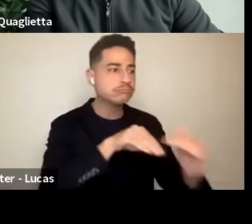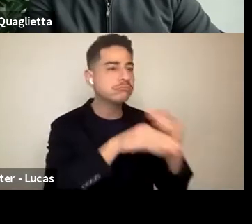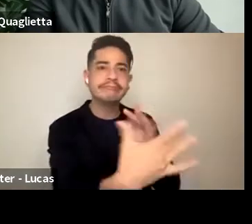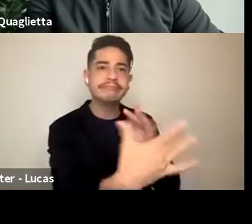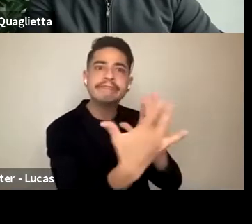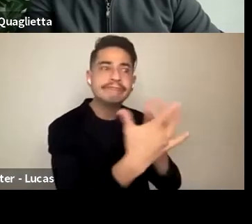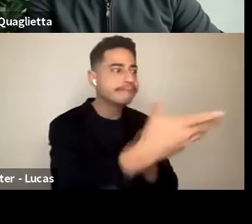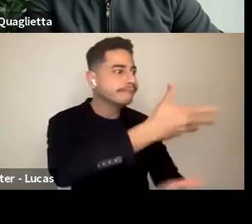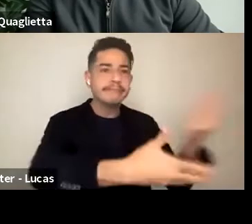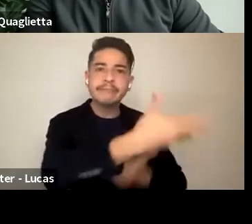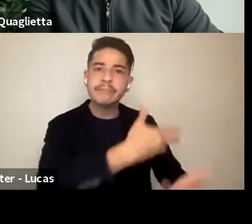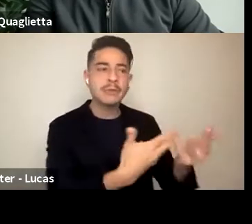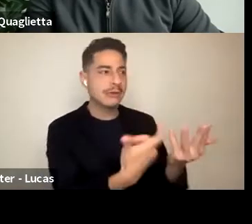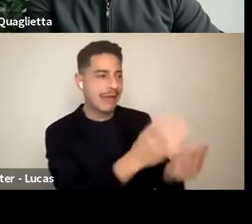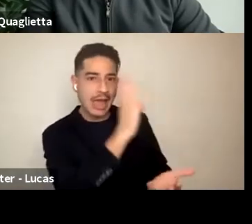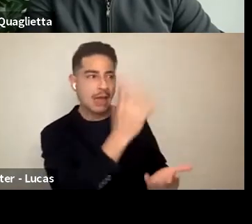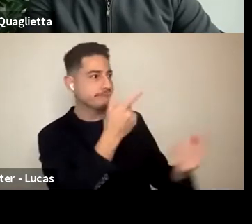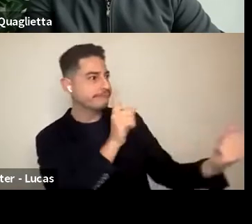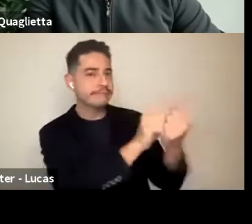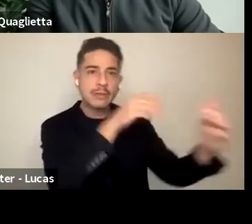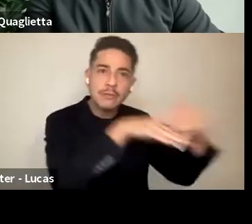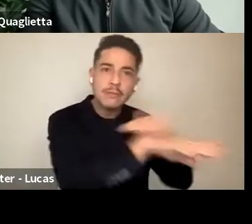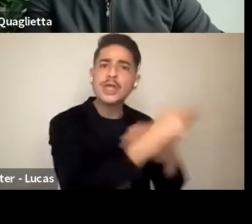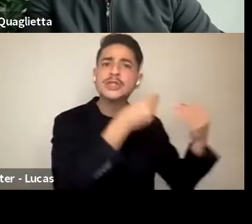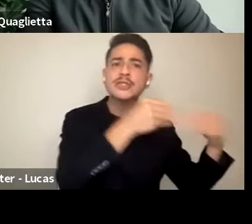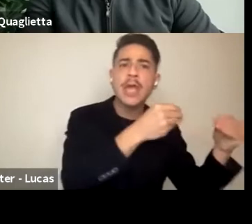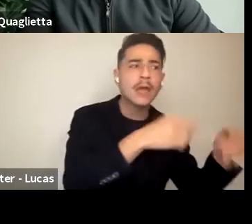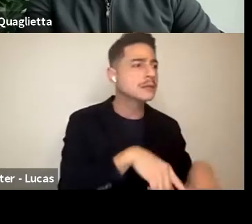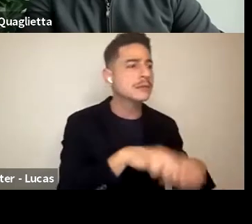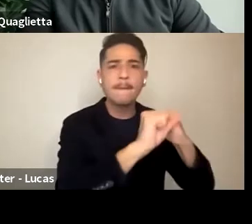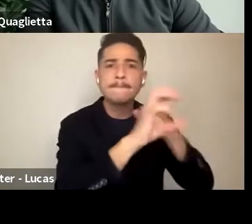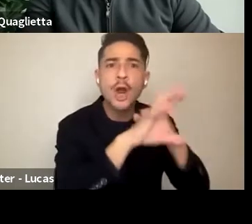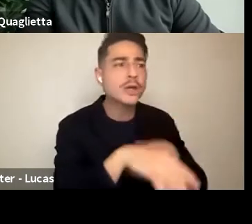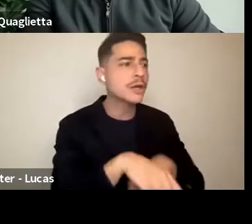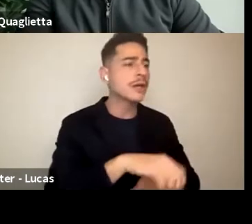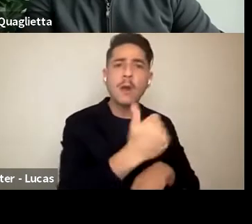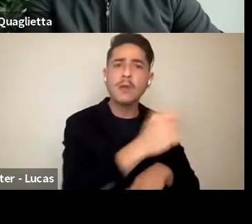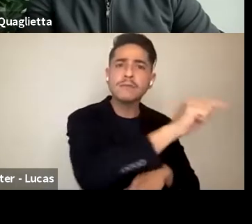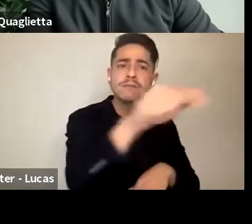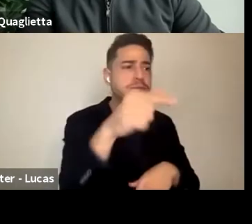able to talk directly to someone in sales or marketing or the C suite, or pick a Department.